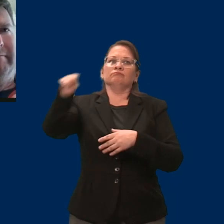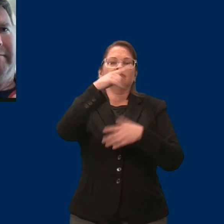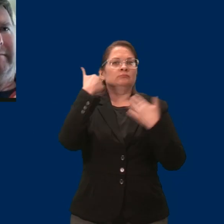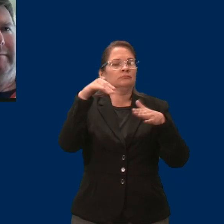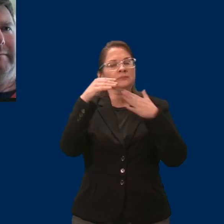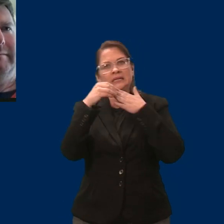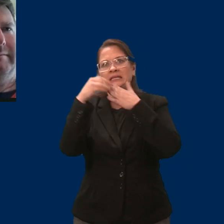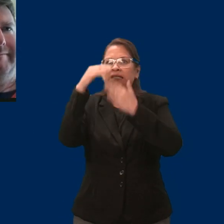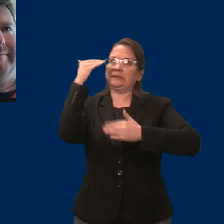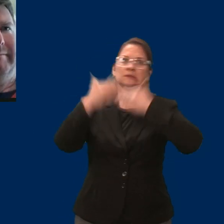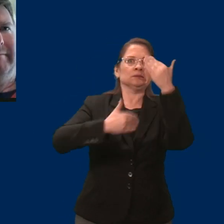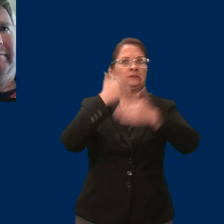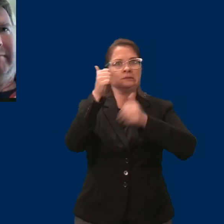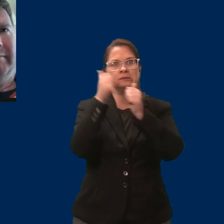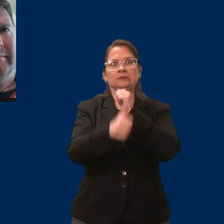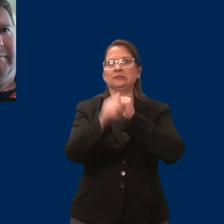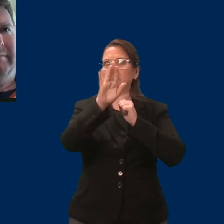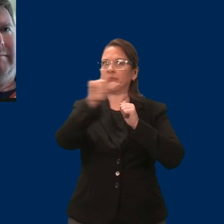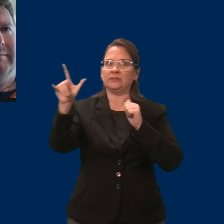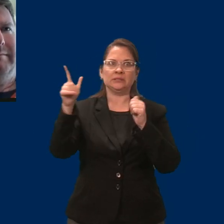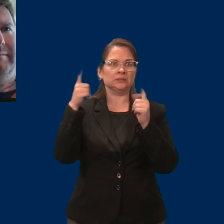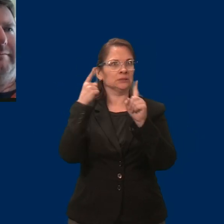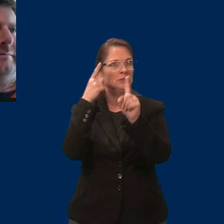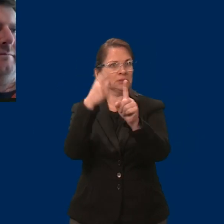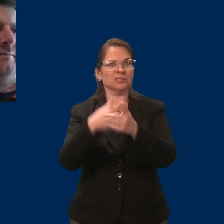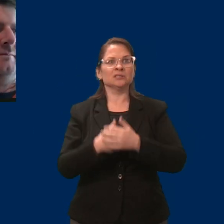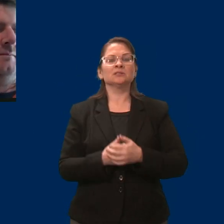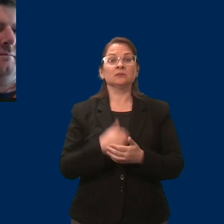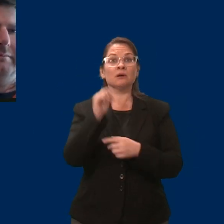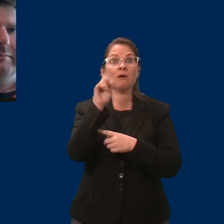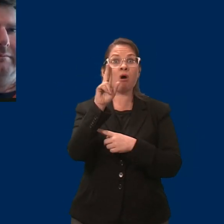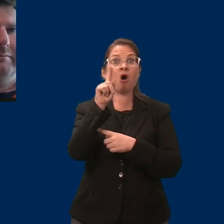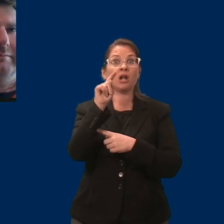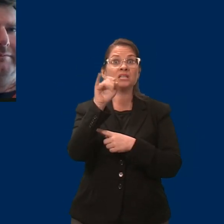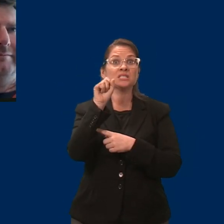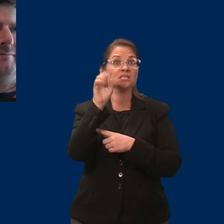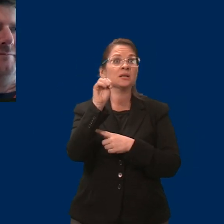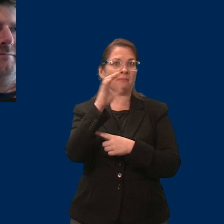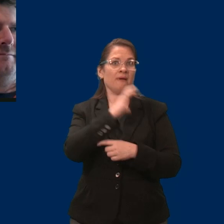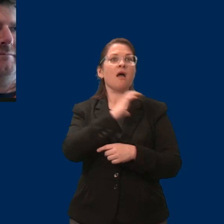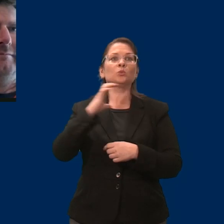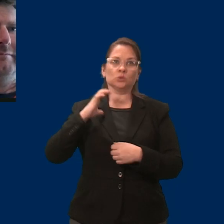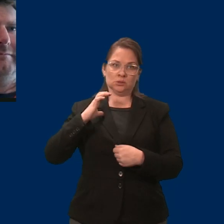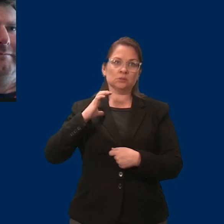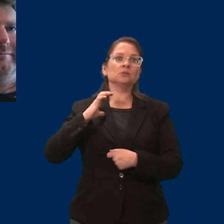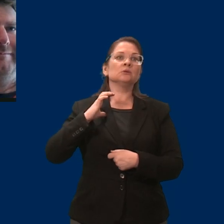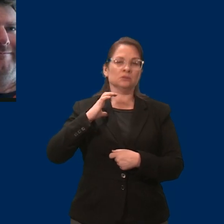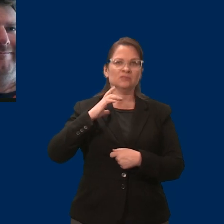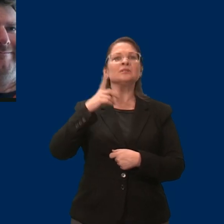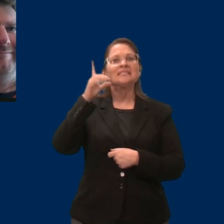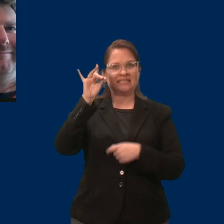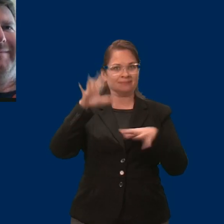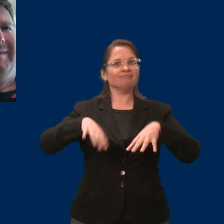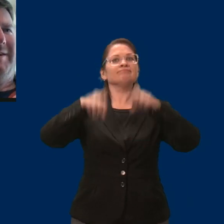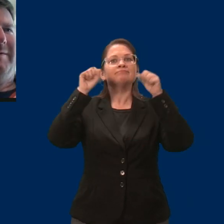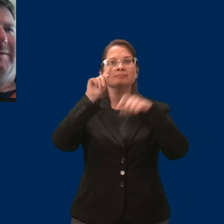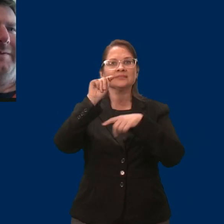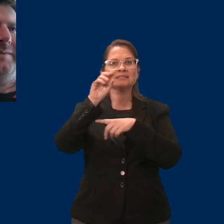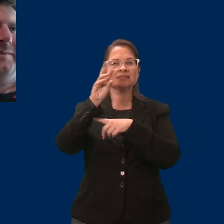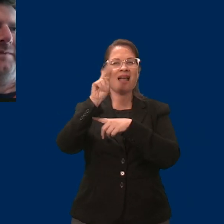and Senator Abeler's autism council had a town hall on transition. And John came to the table and said--